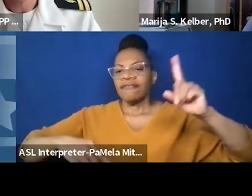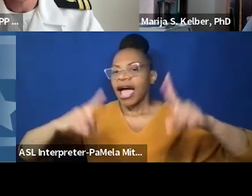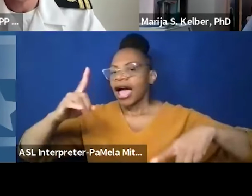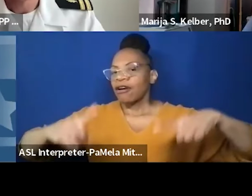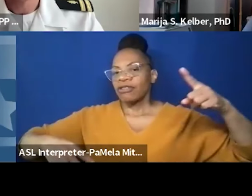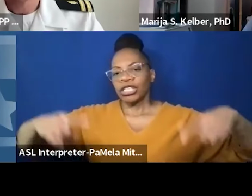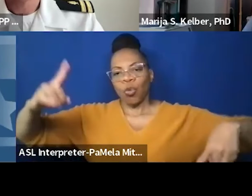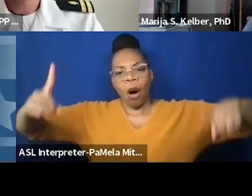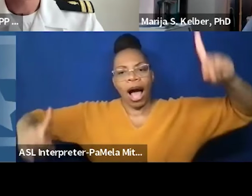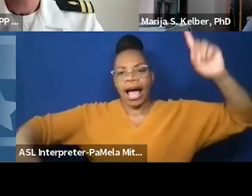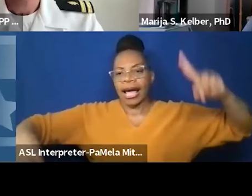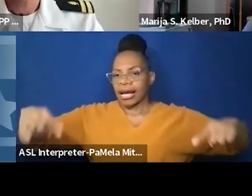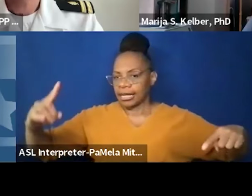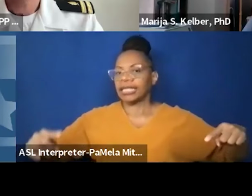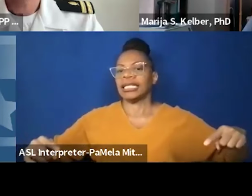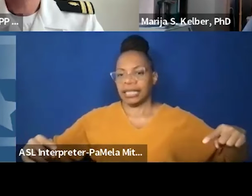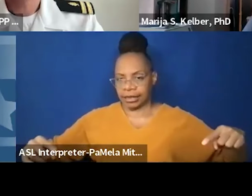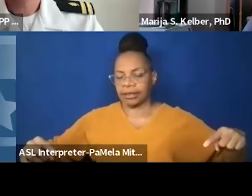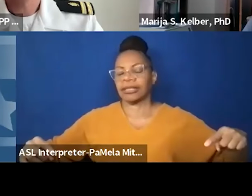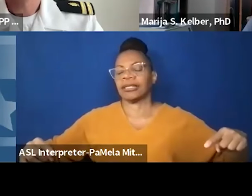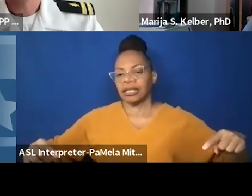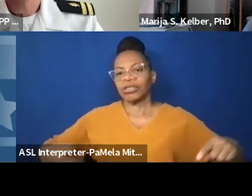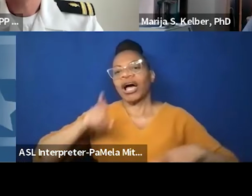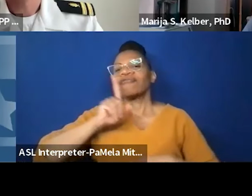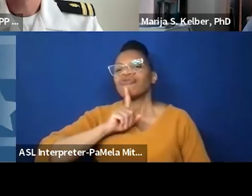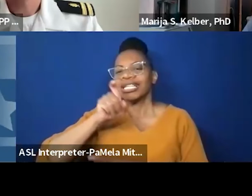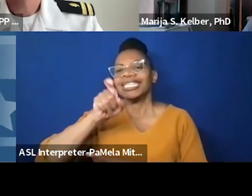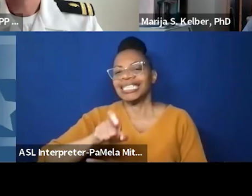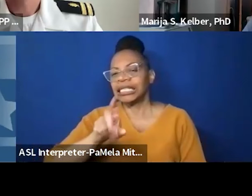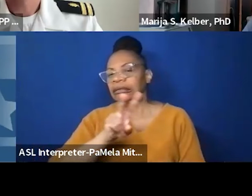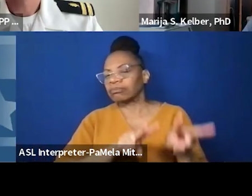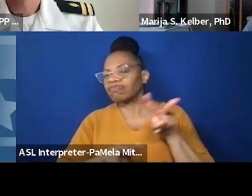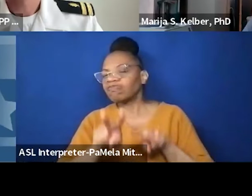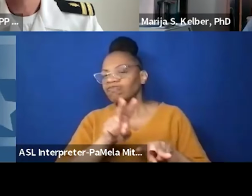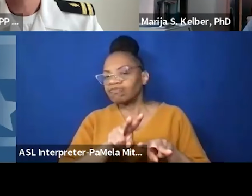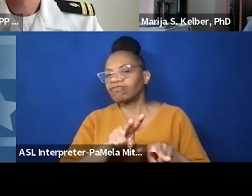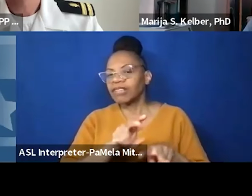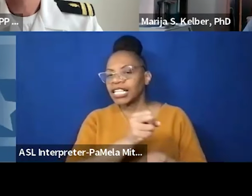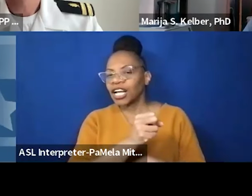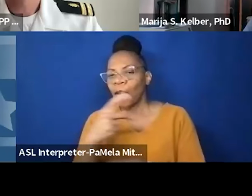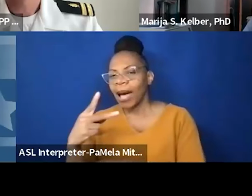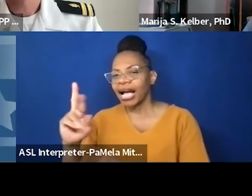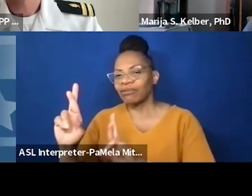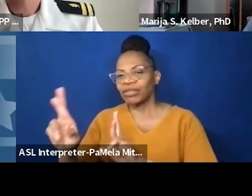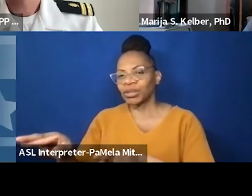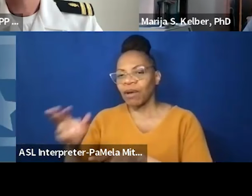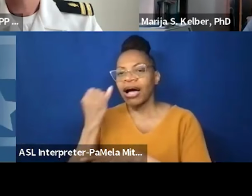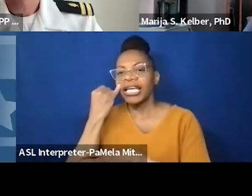but so I would have to look at it again and get back to you. So if you wanna contact me,